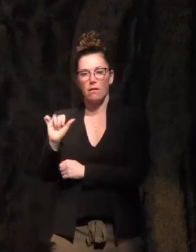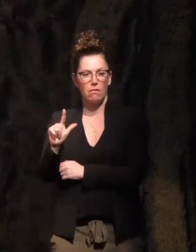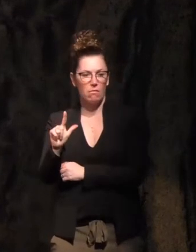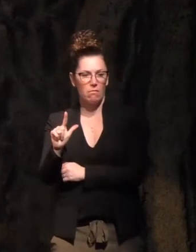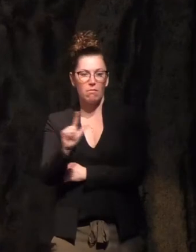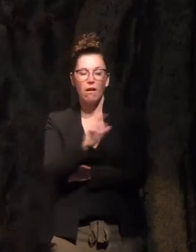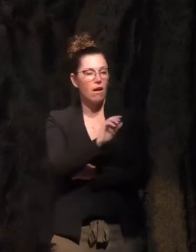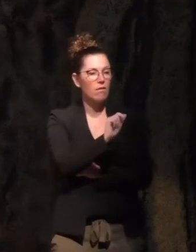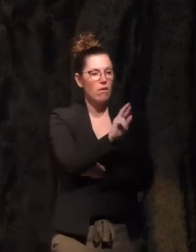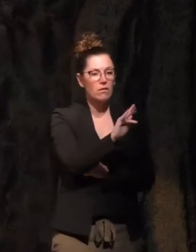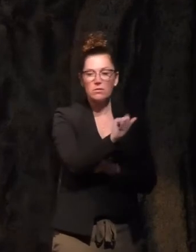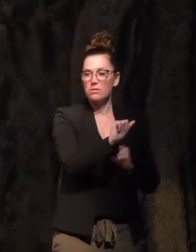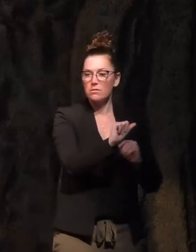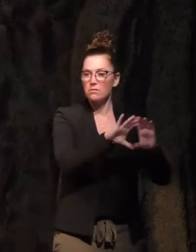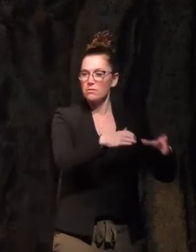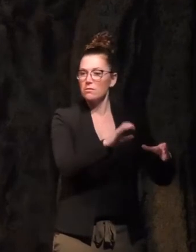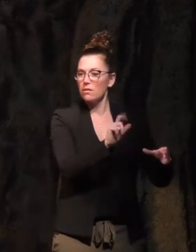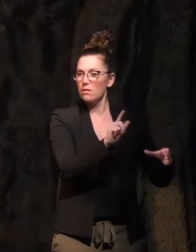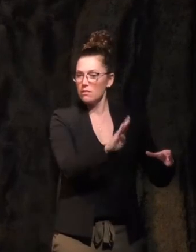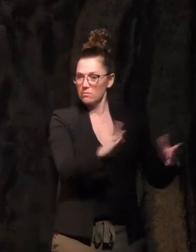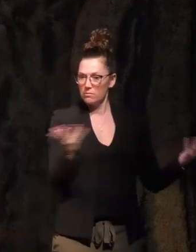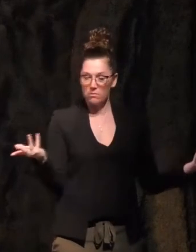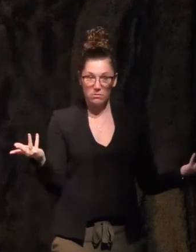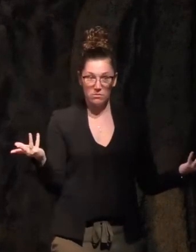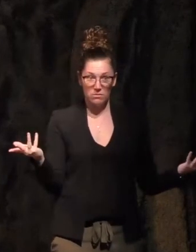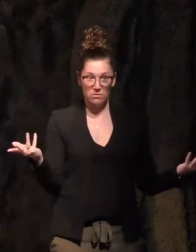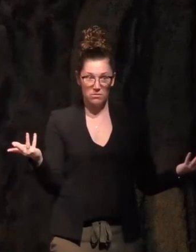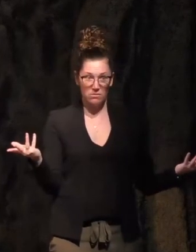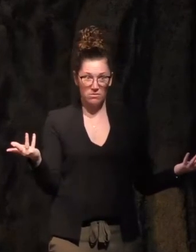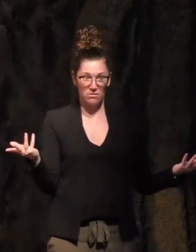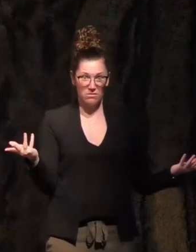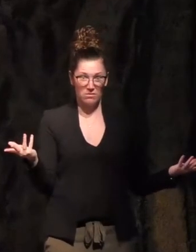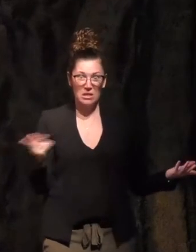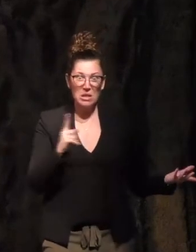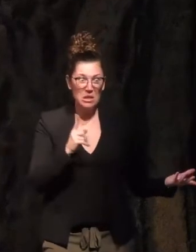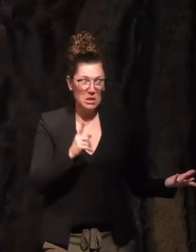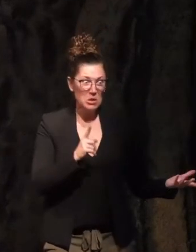I could not believe that these things were being said publicly in the Arts Club itself.